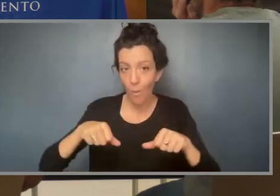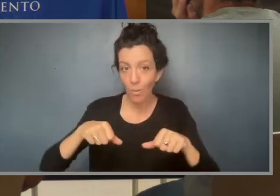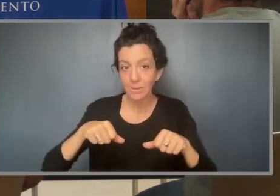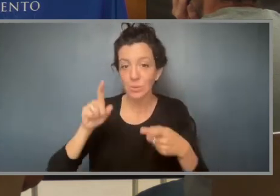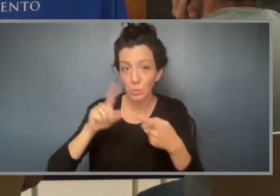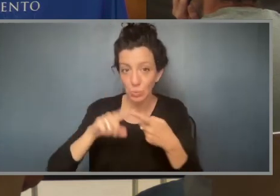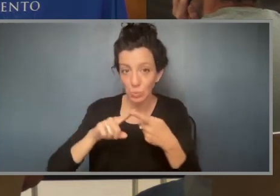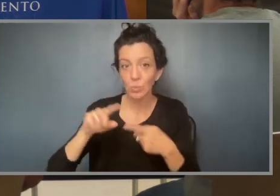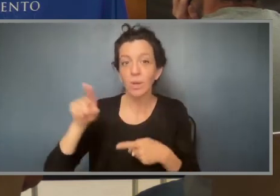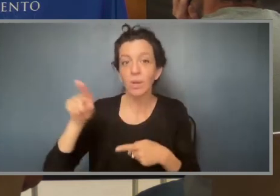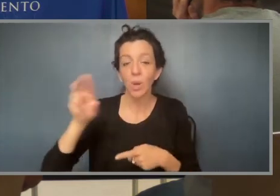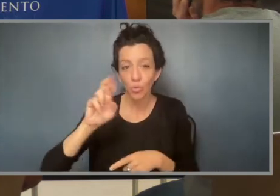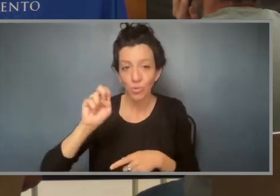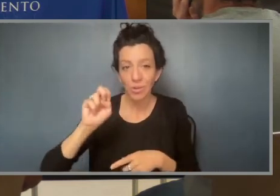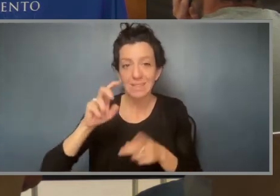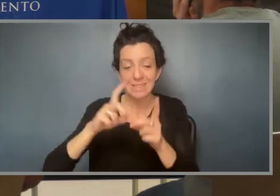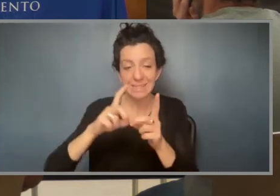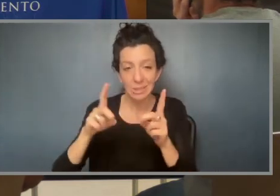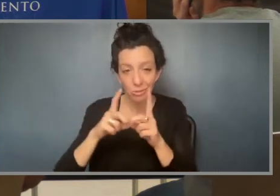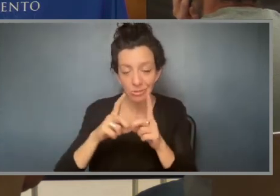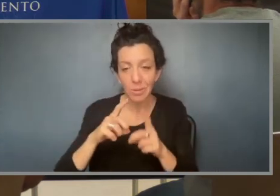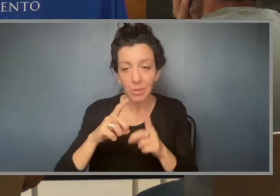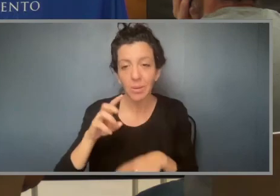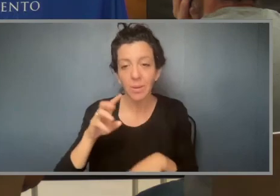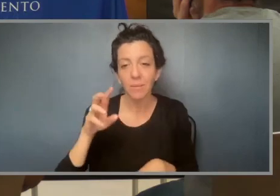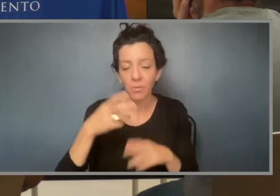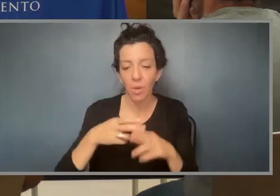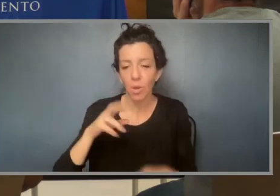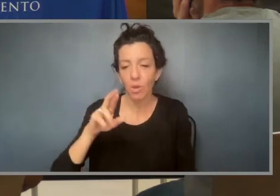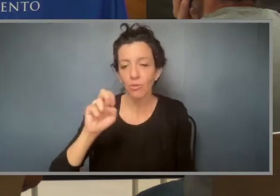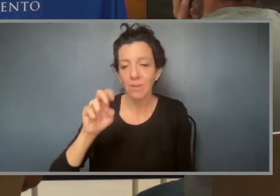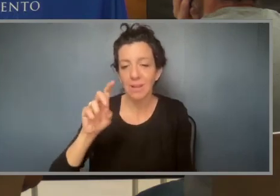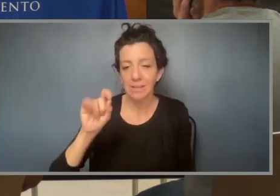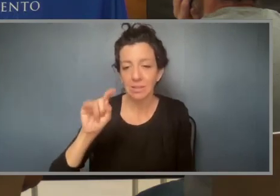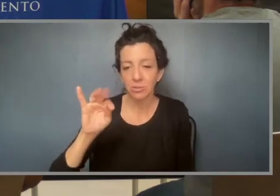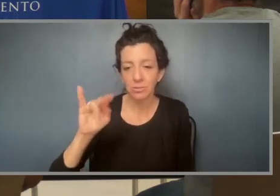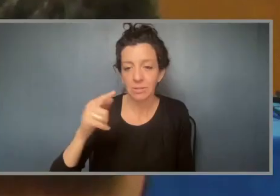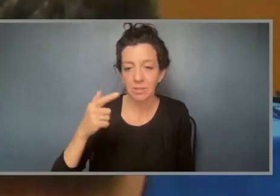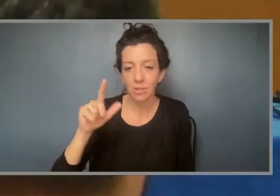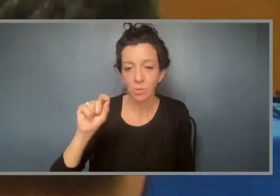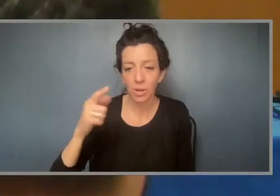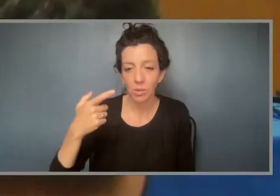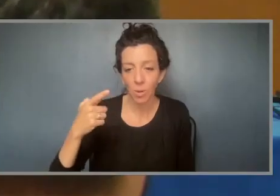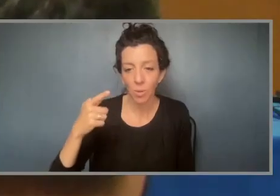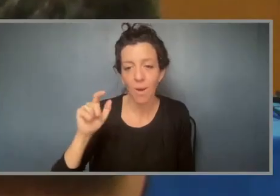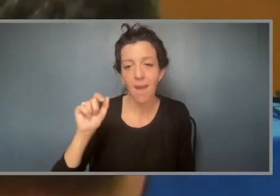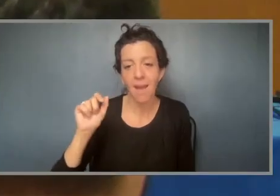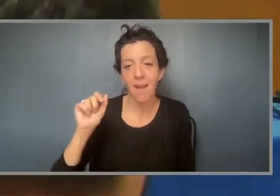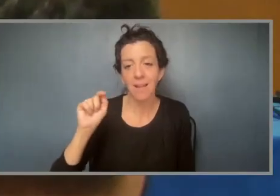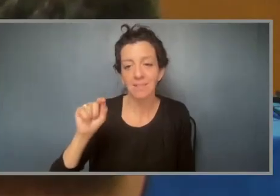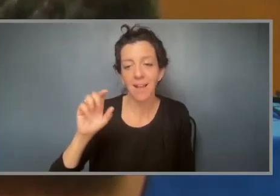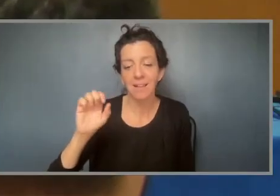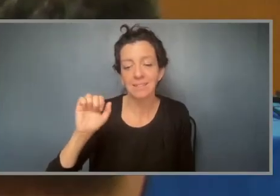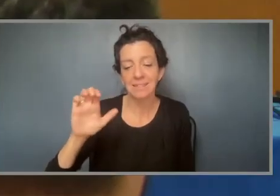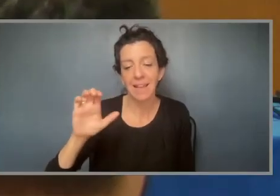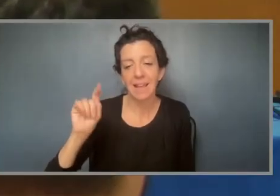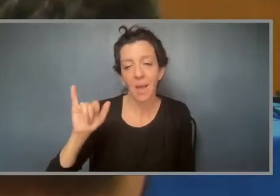Studio: This video, along with all other district workshops are going to be posted to the redistricting website